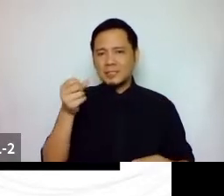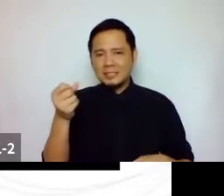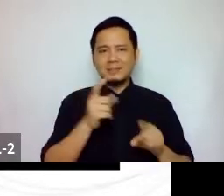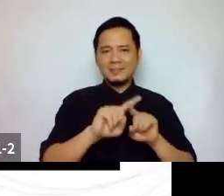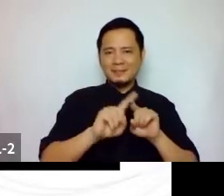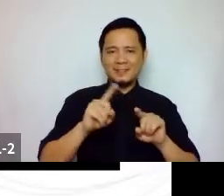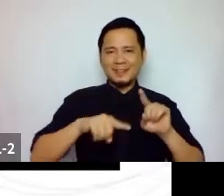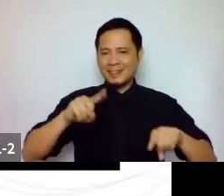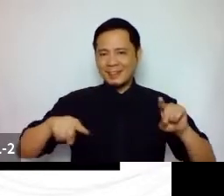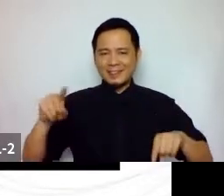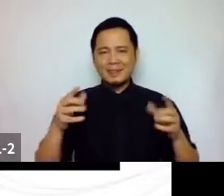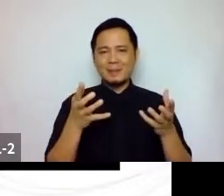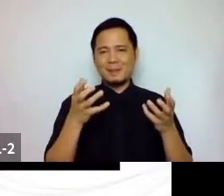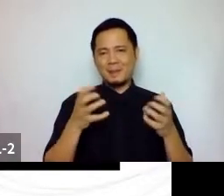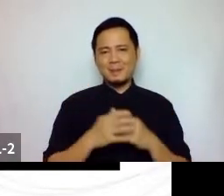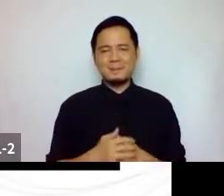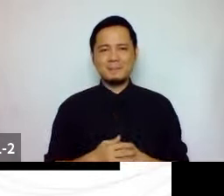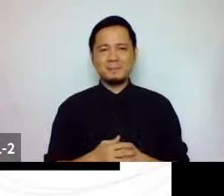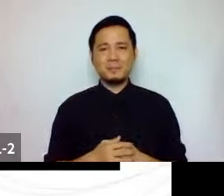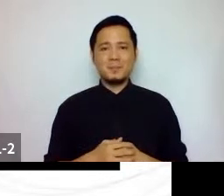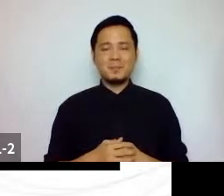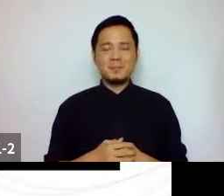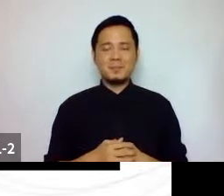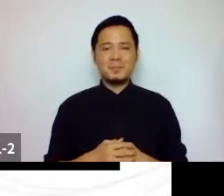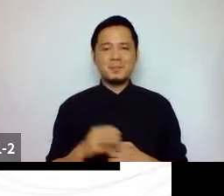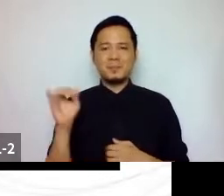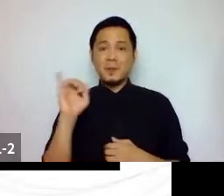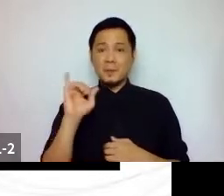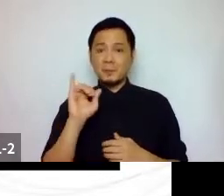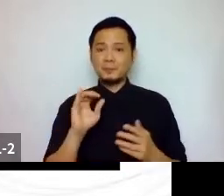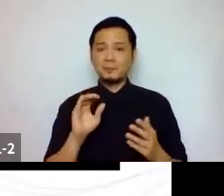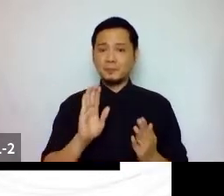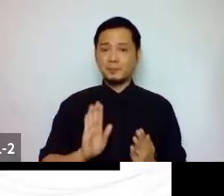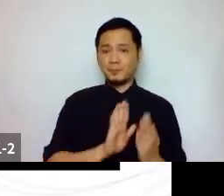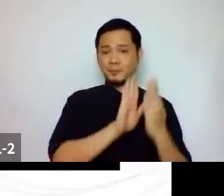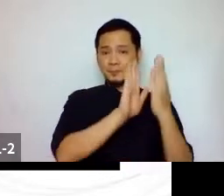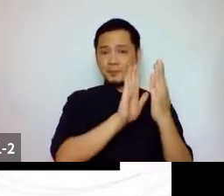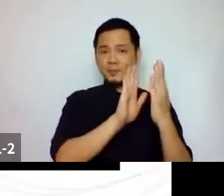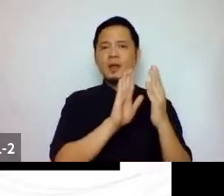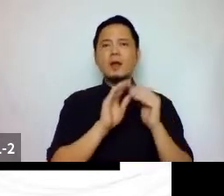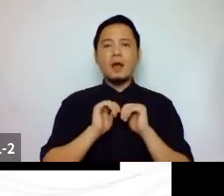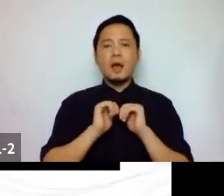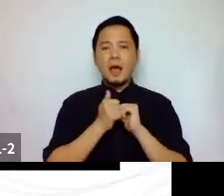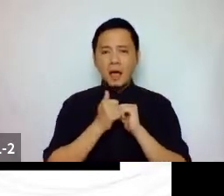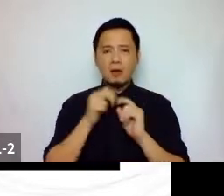So this is our strategy to bring our messages to the majority of our population. There are four.